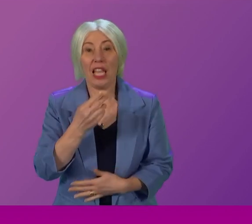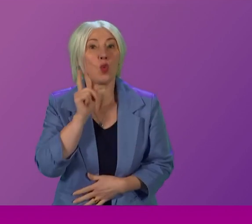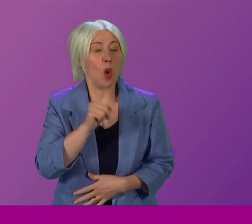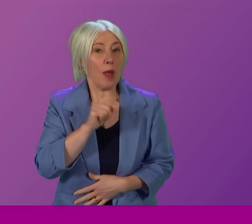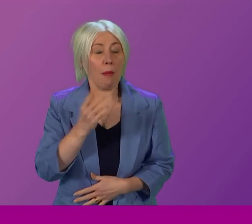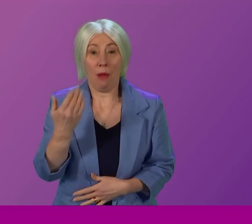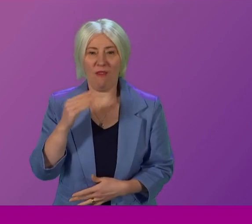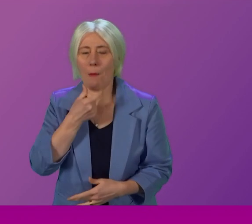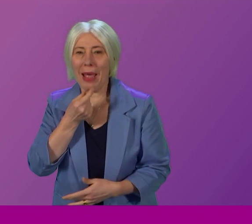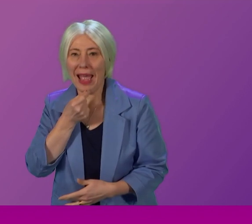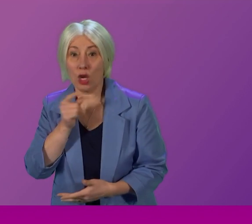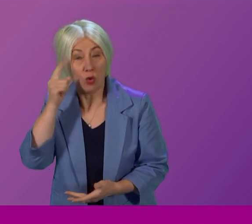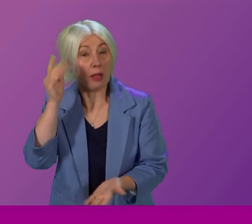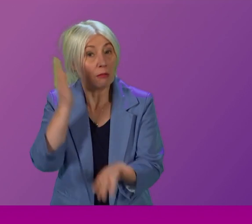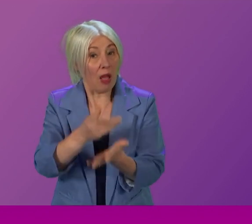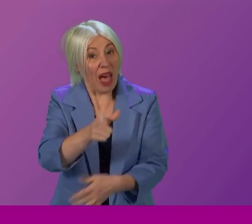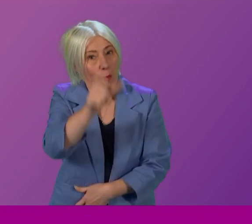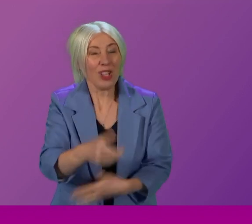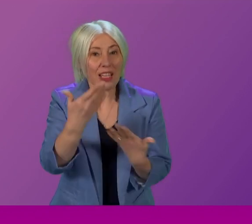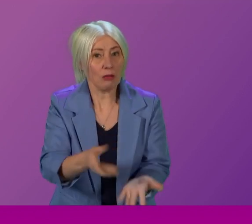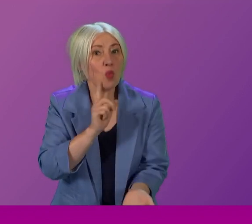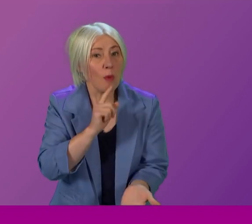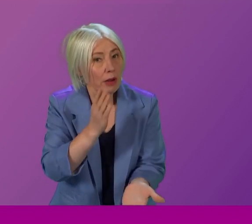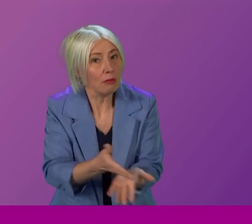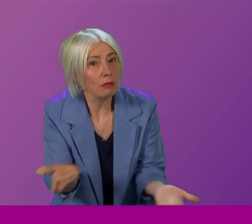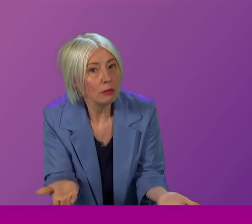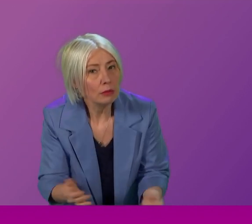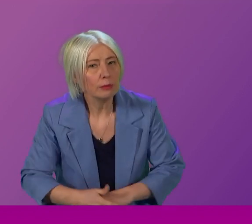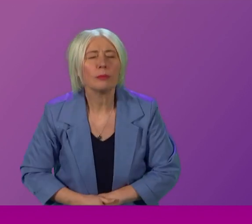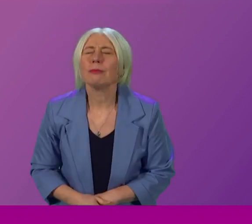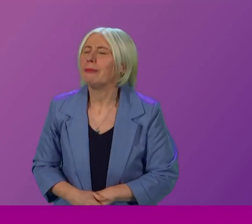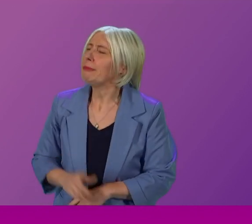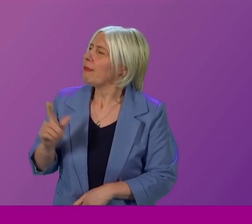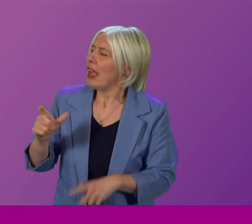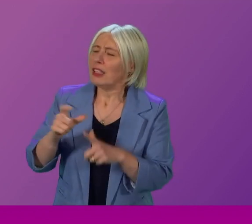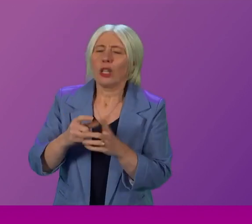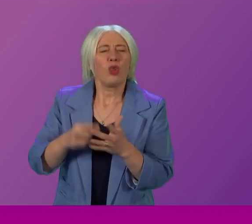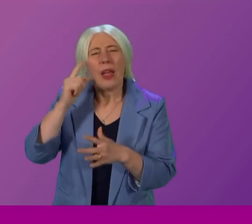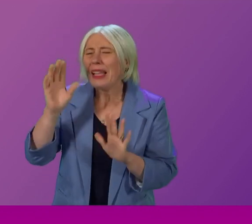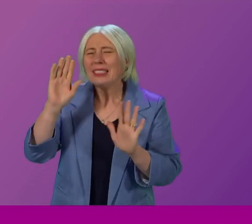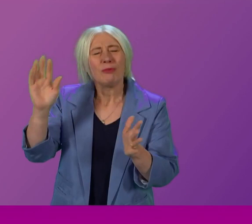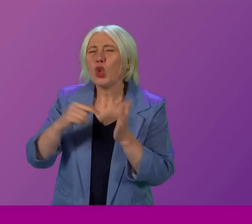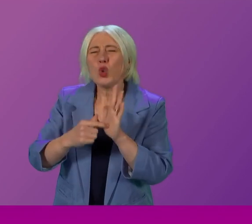I think that Douglas Ross is demonstrating a lack of understanding of the law.